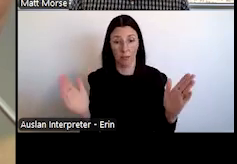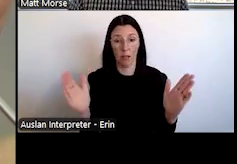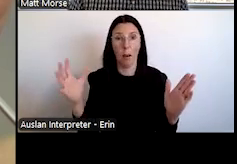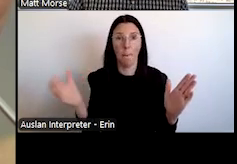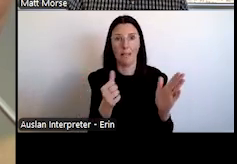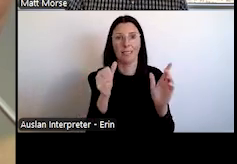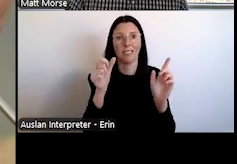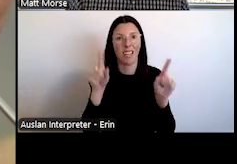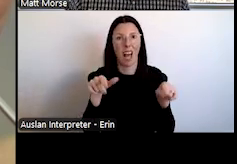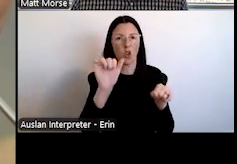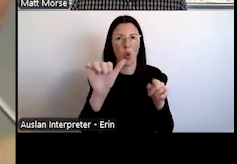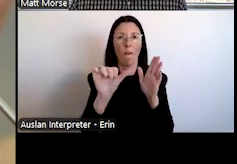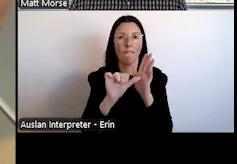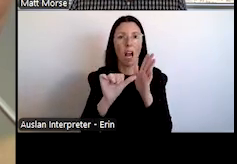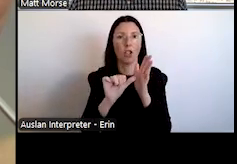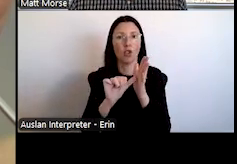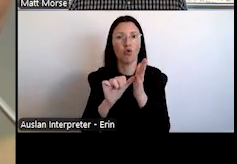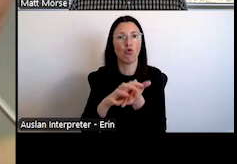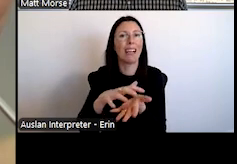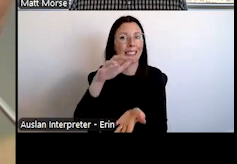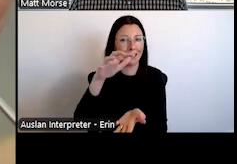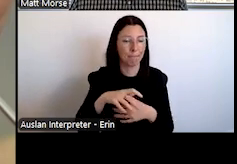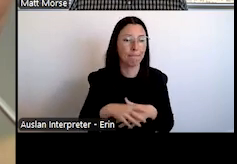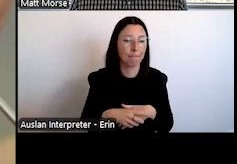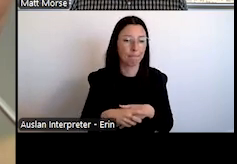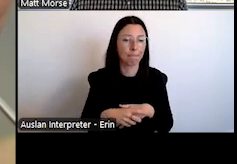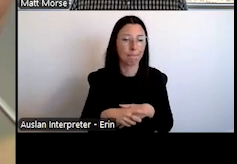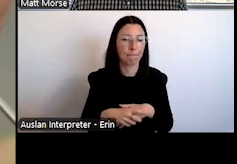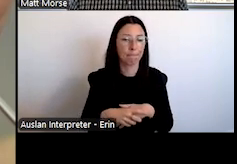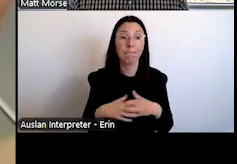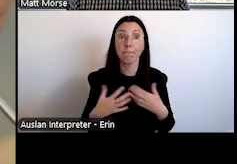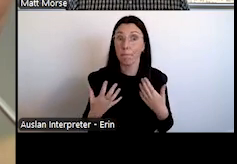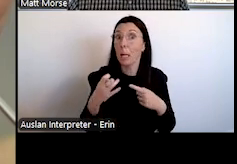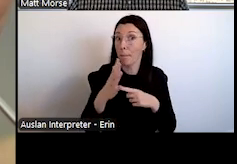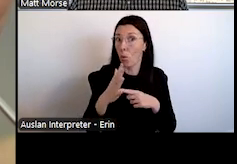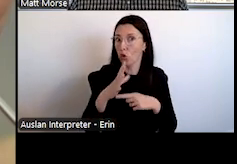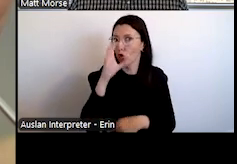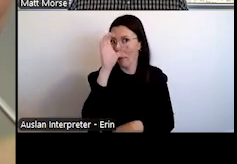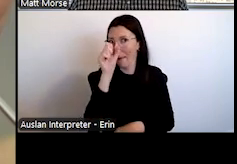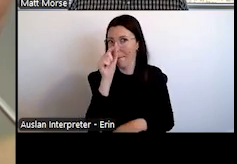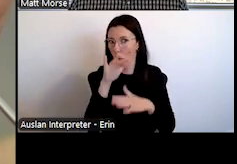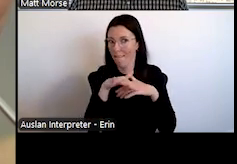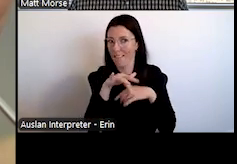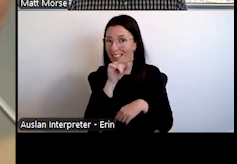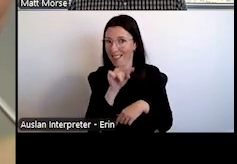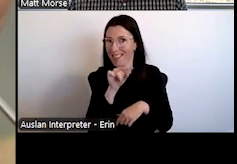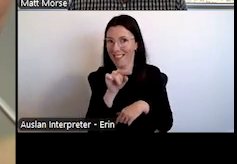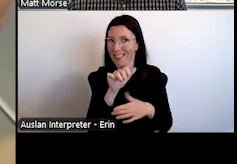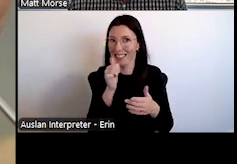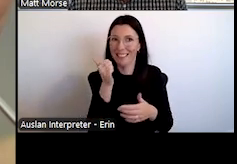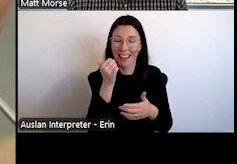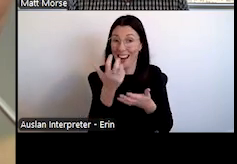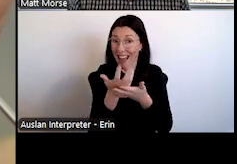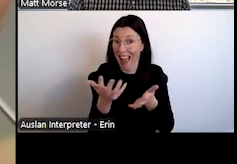be mindful, if you are thinking about your campaign, and how you will conduct that,